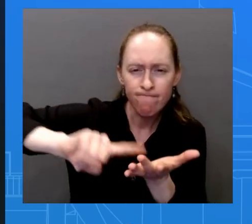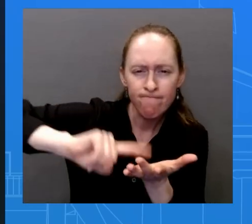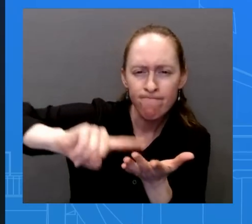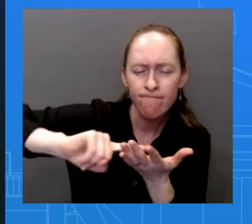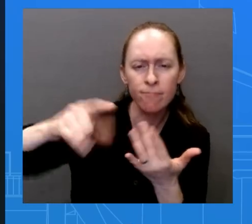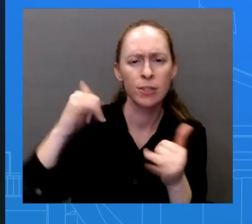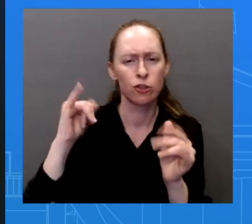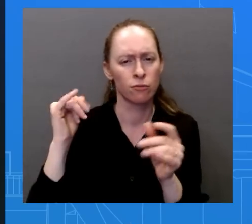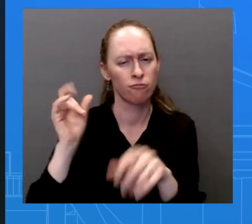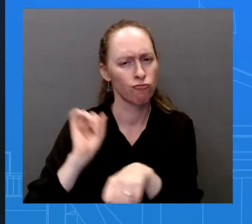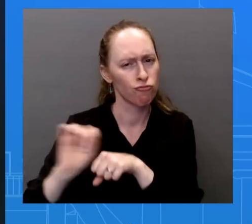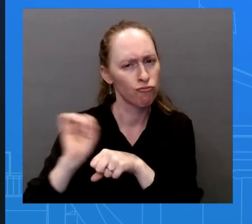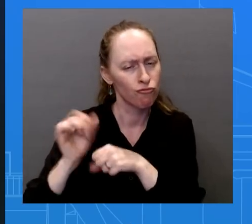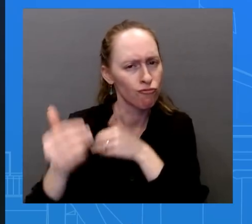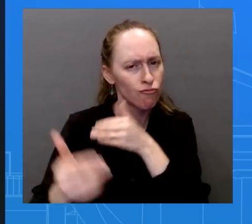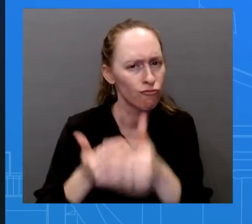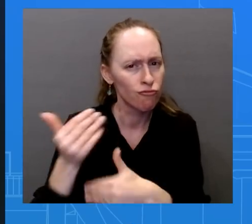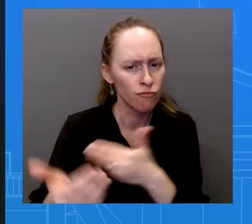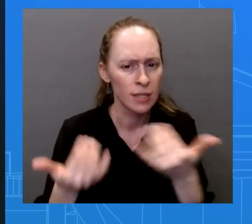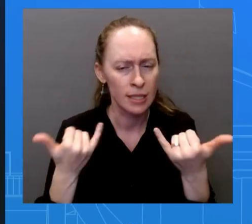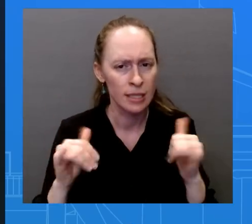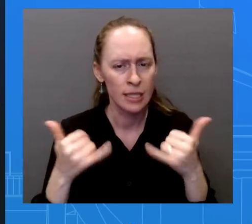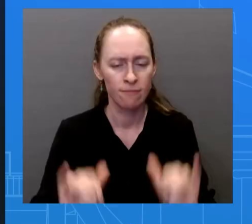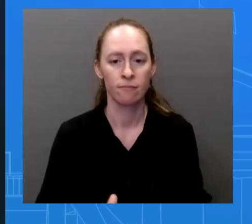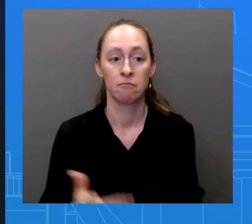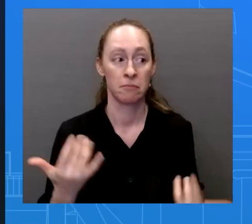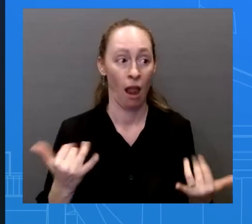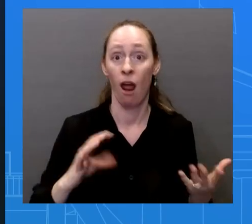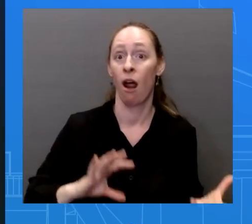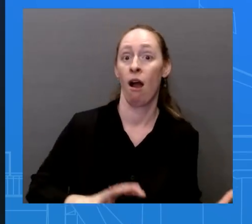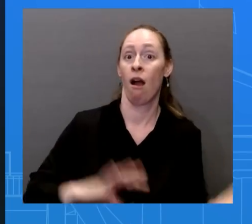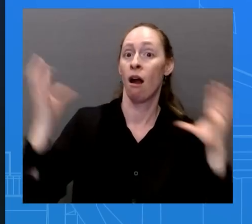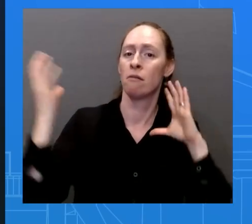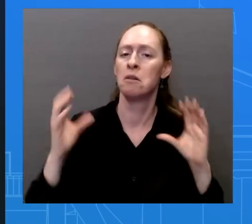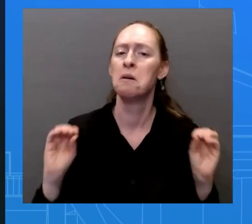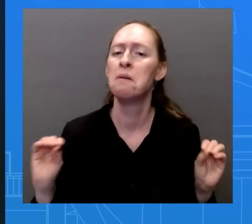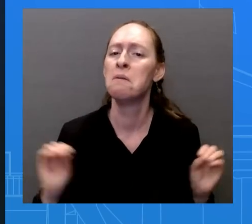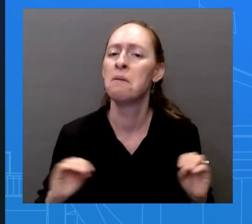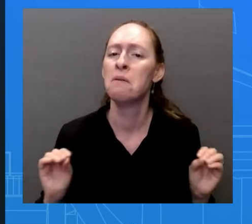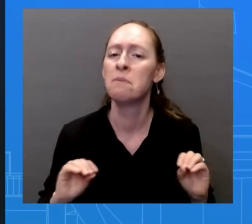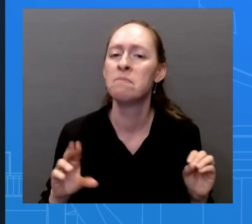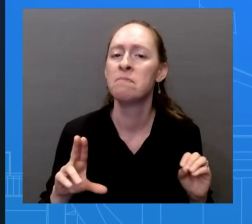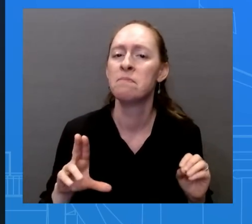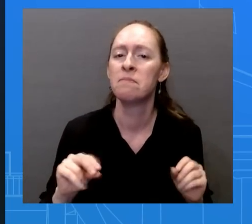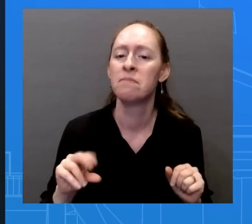The President remains focused on protecting America's families, farms, businesses by avoiding a rail shutdown.